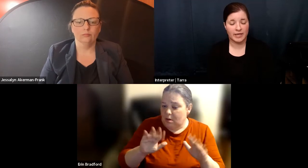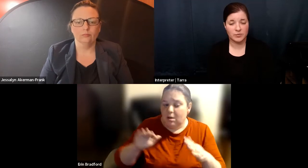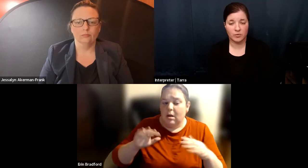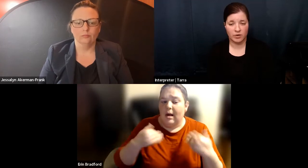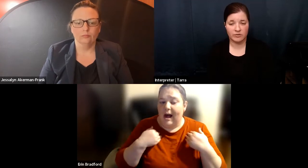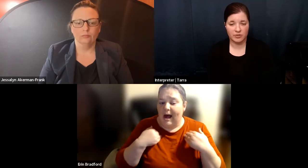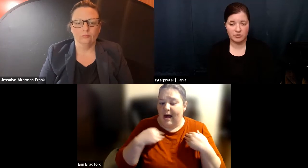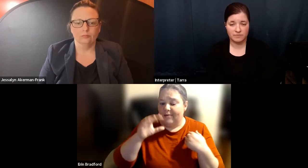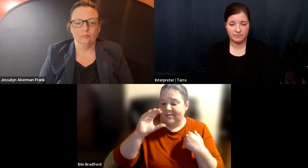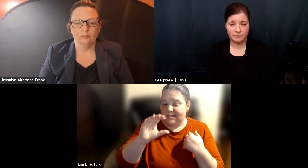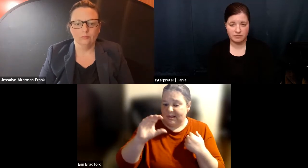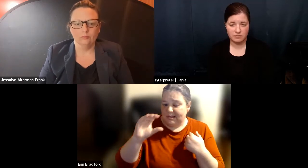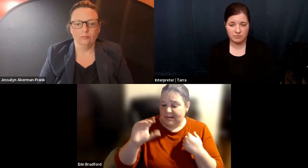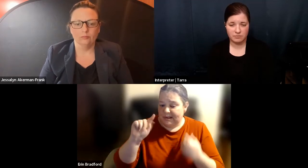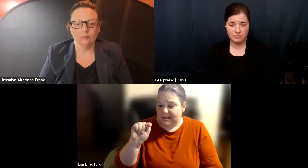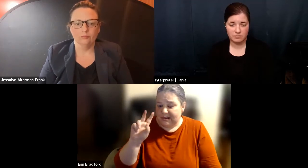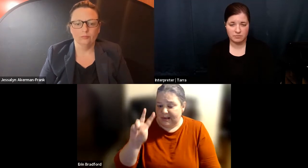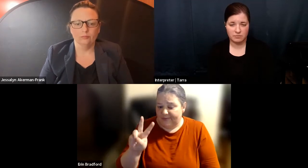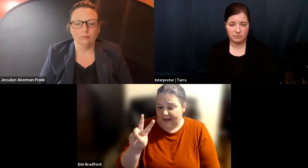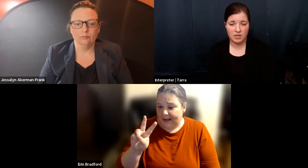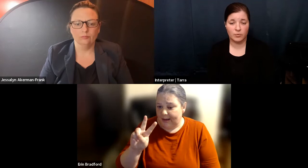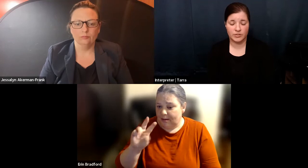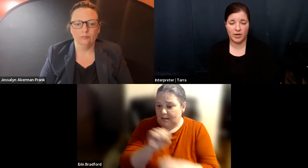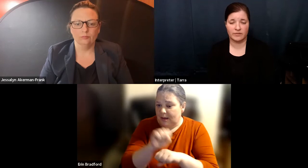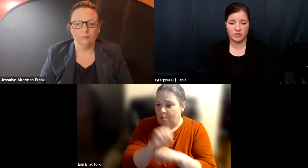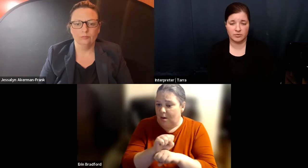And figuring out how to work with that vision loss and how to navigate that.